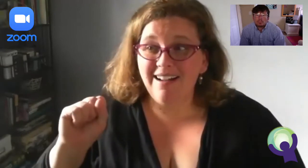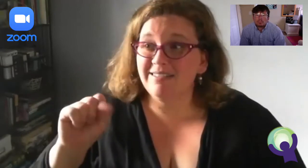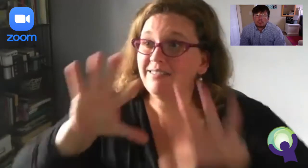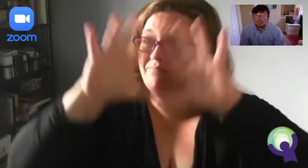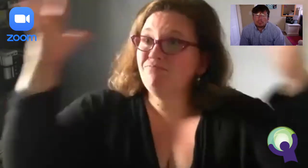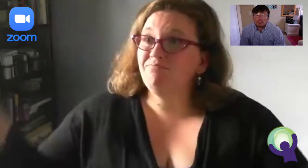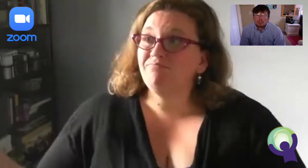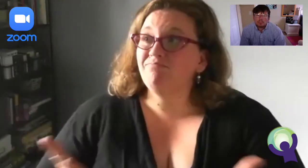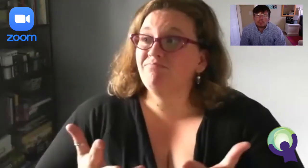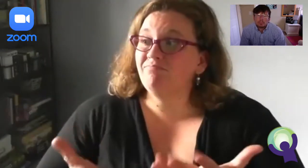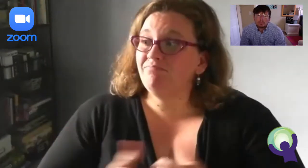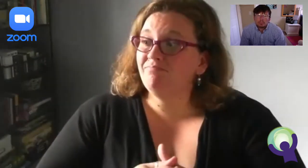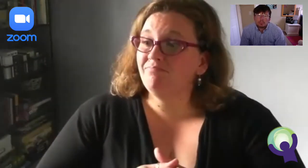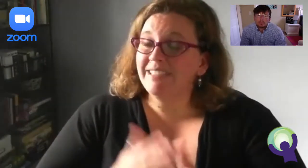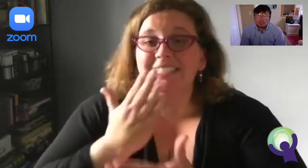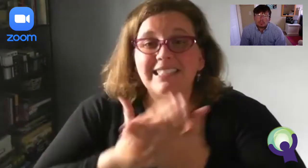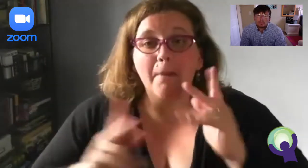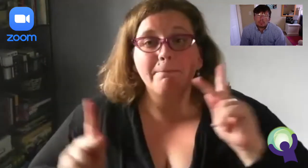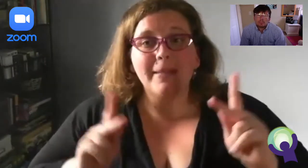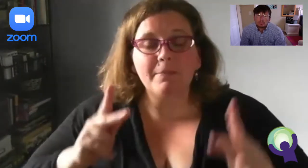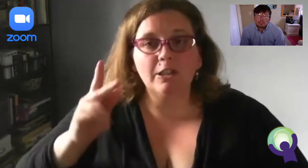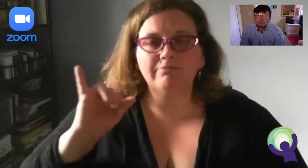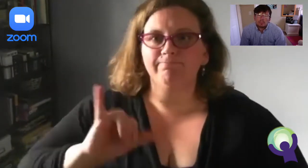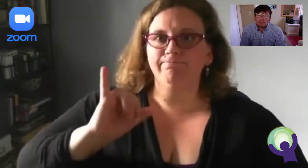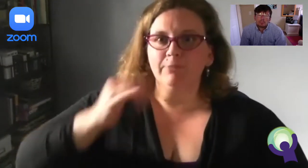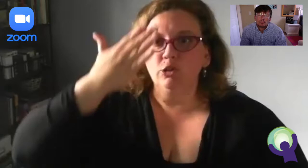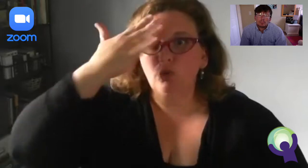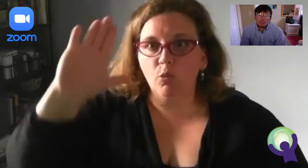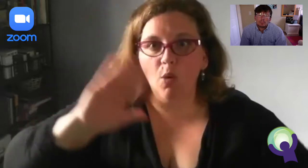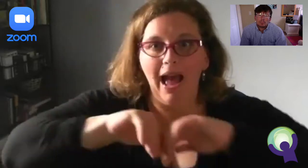and dhs as a whole the department of health services